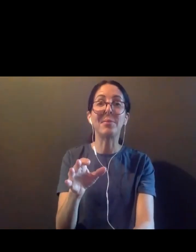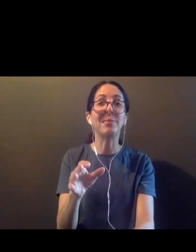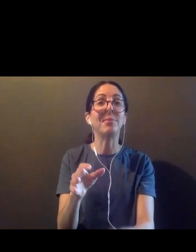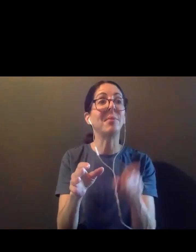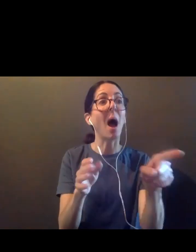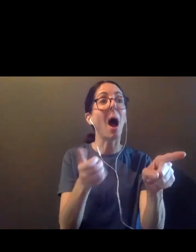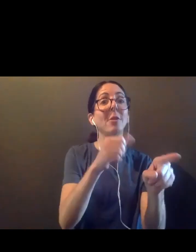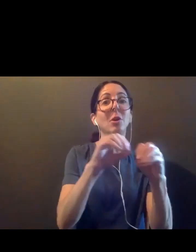colleague.